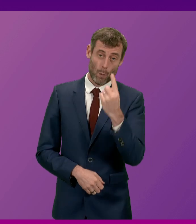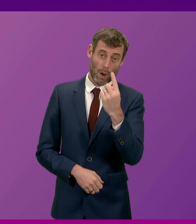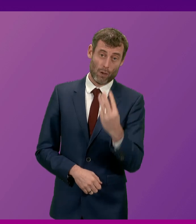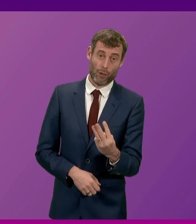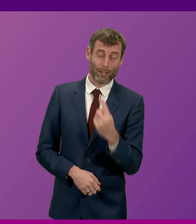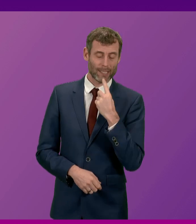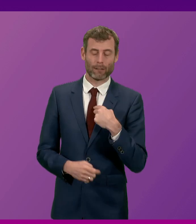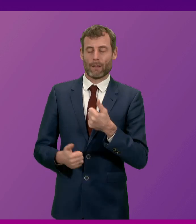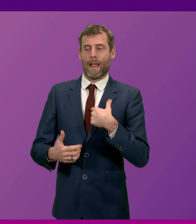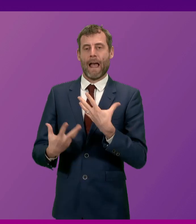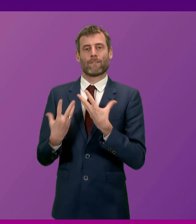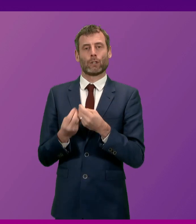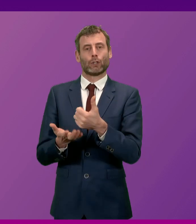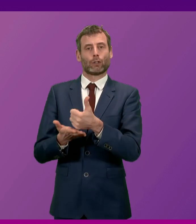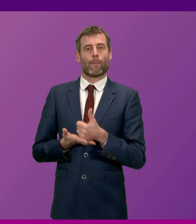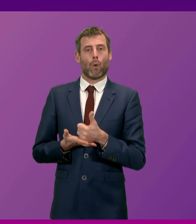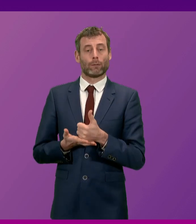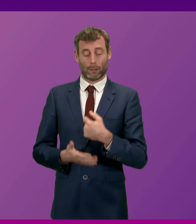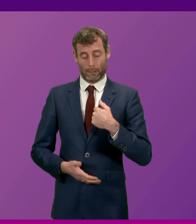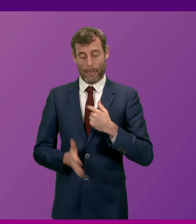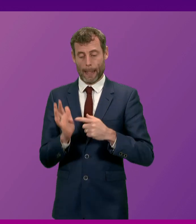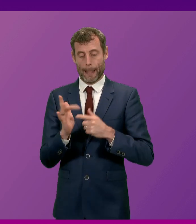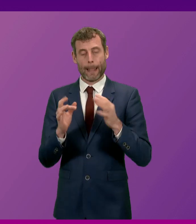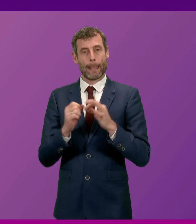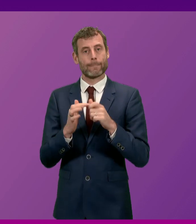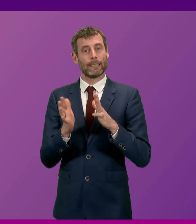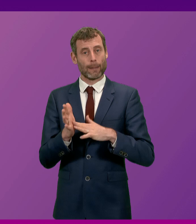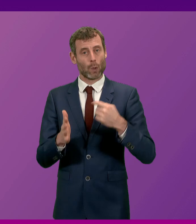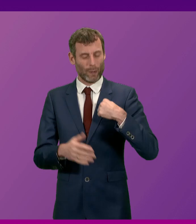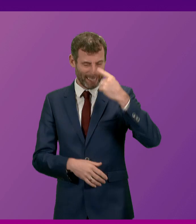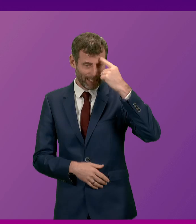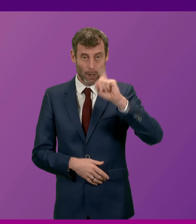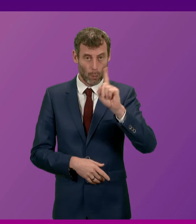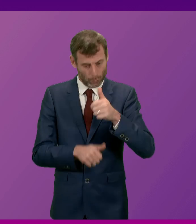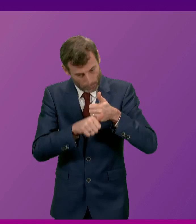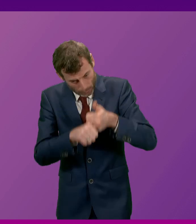the right to carers leave to better balance work and caring responsibilities. Thanks to Ed Davey,